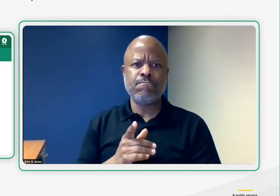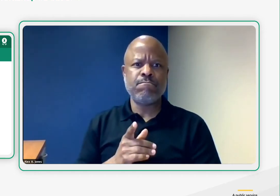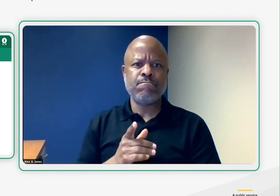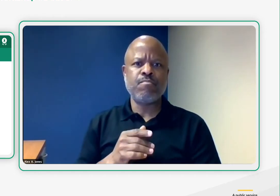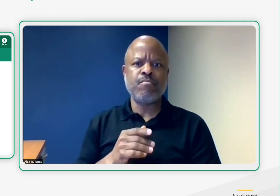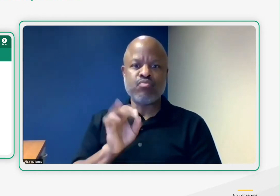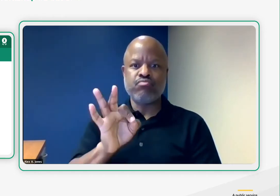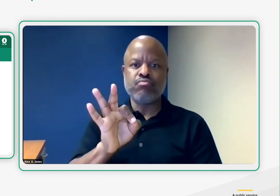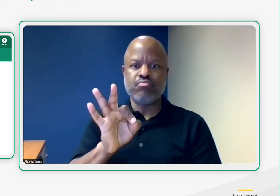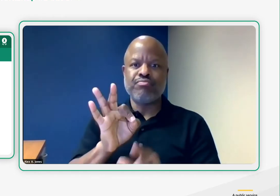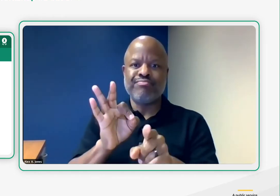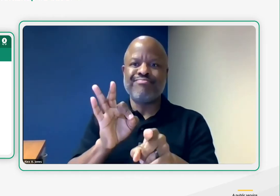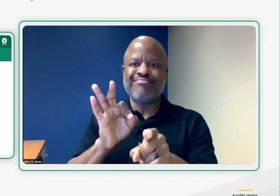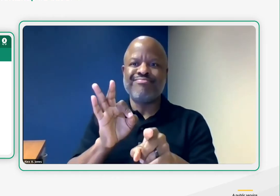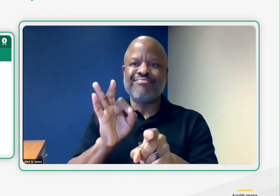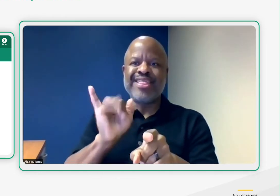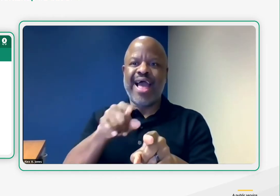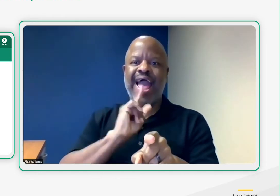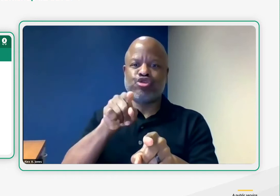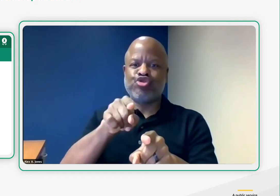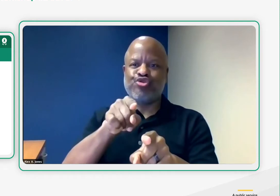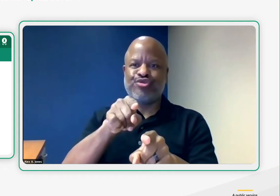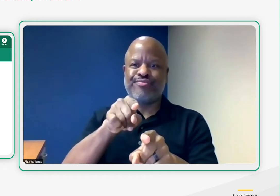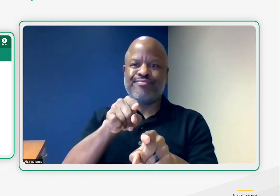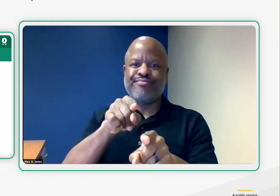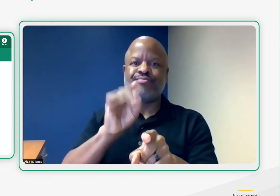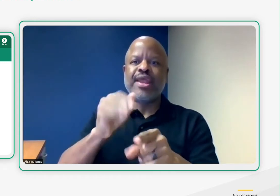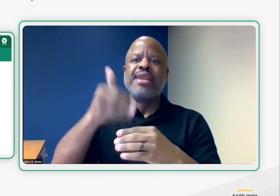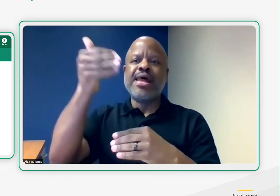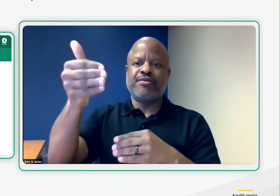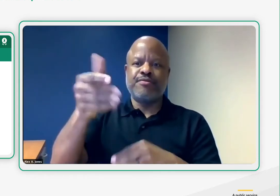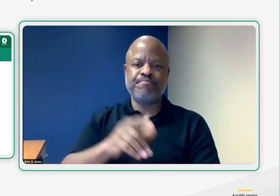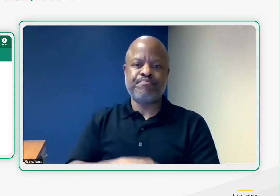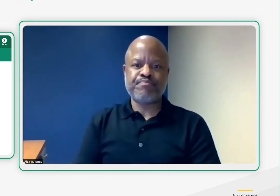Oh, this is actually the answer slide.